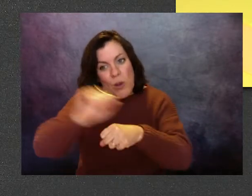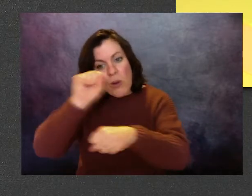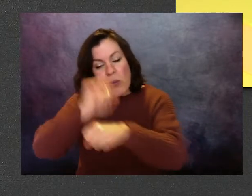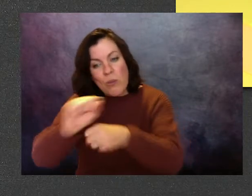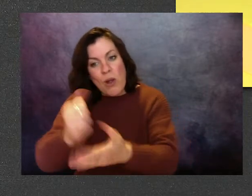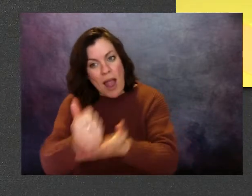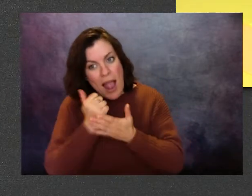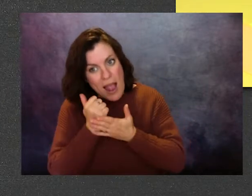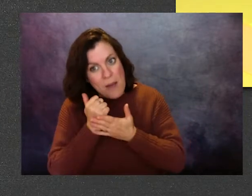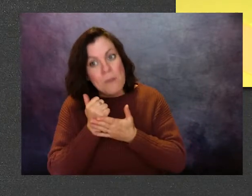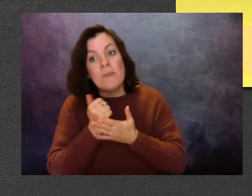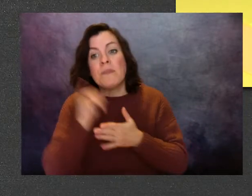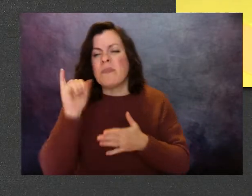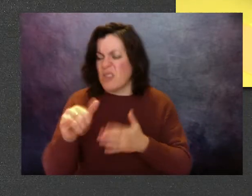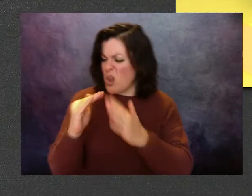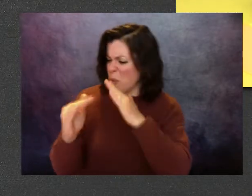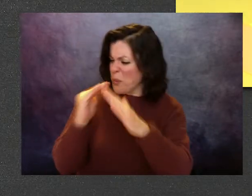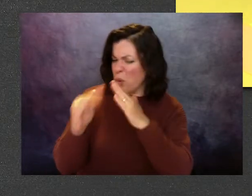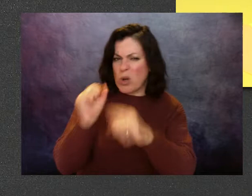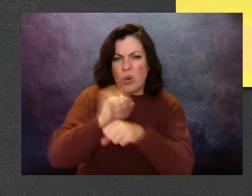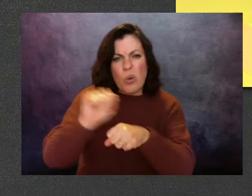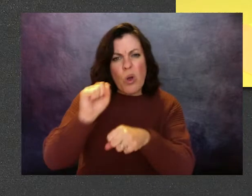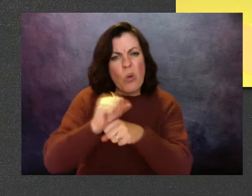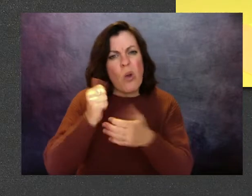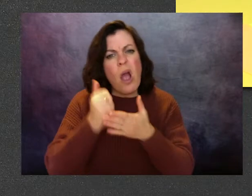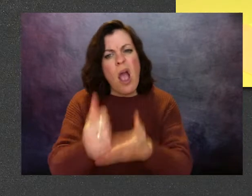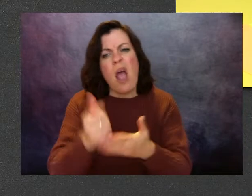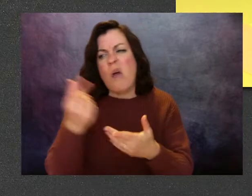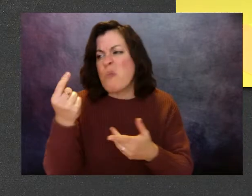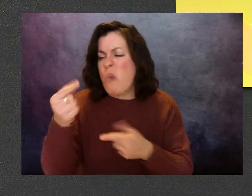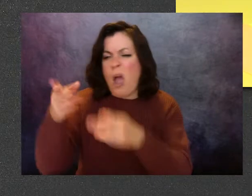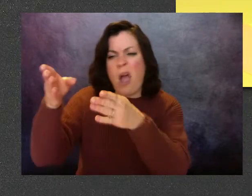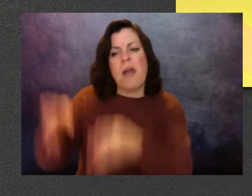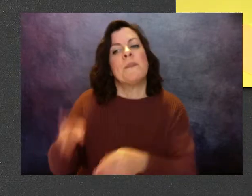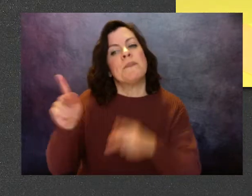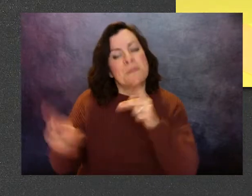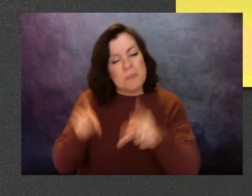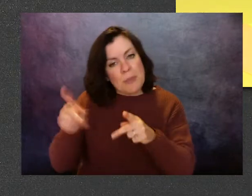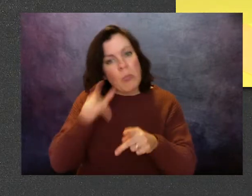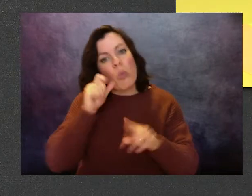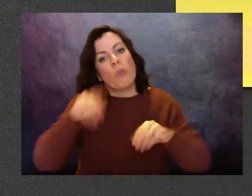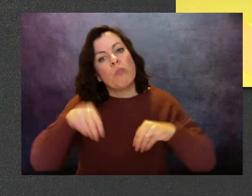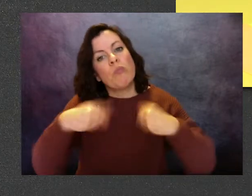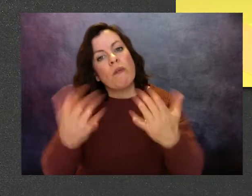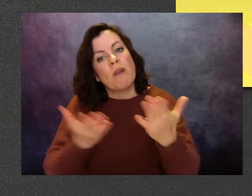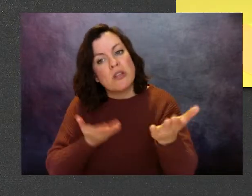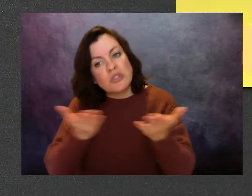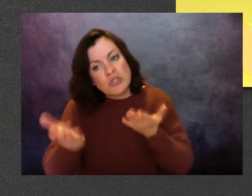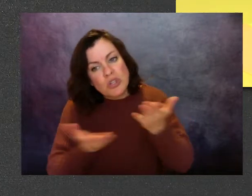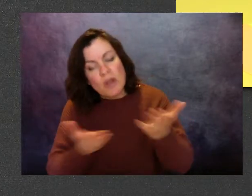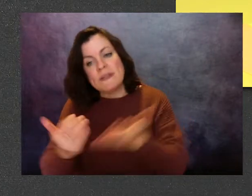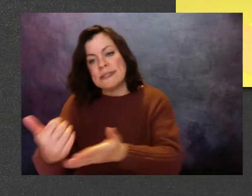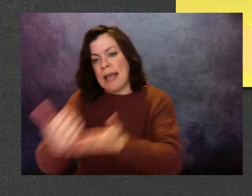Remember are people that help us that are there to provide a service for us to help us awesome job because you know what